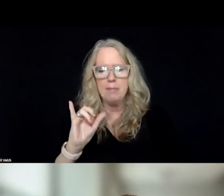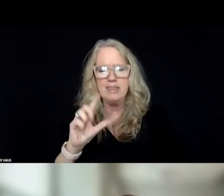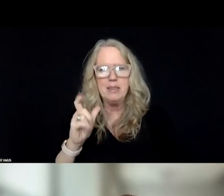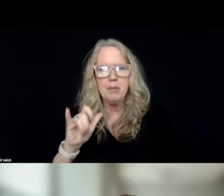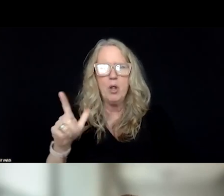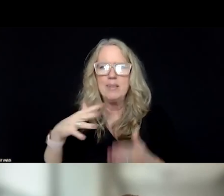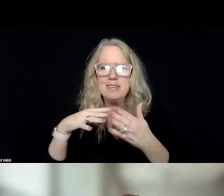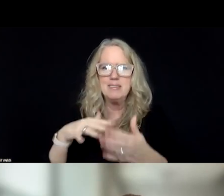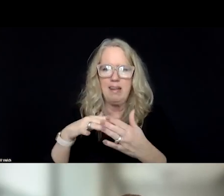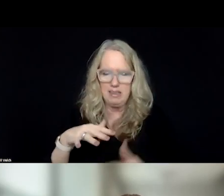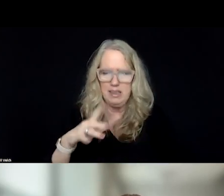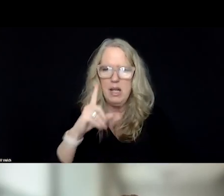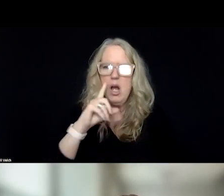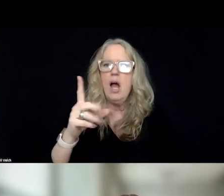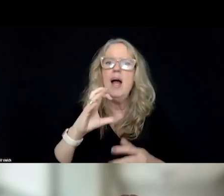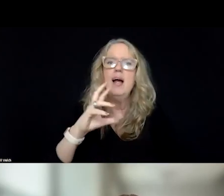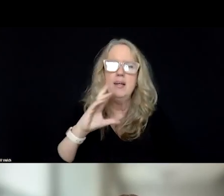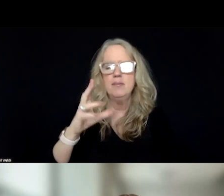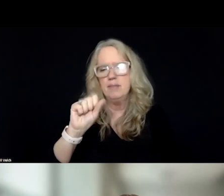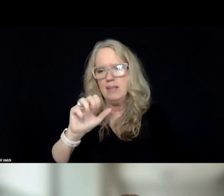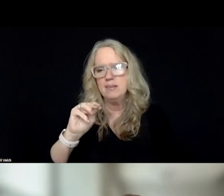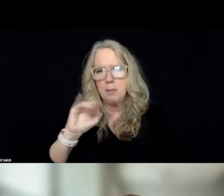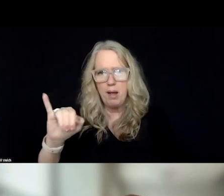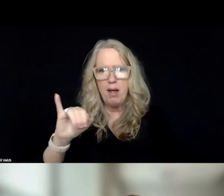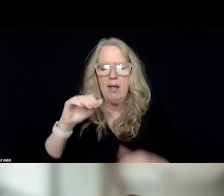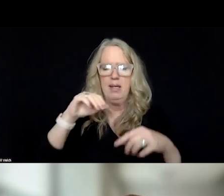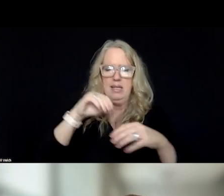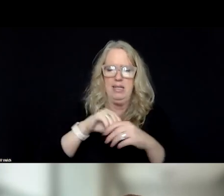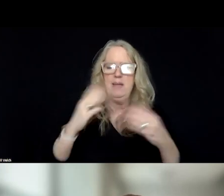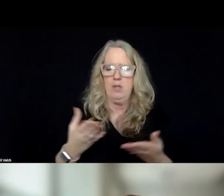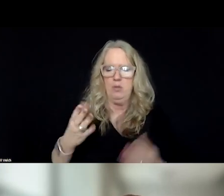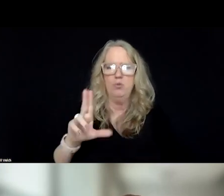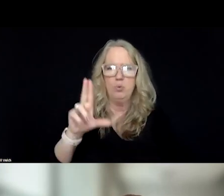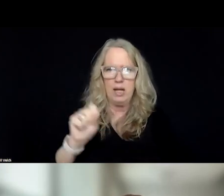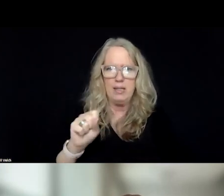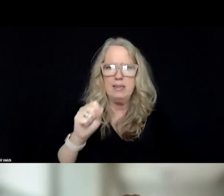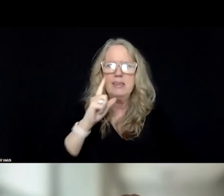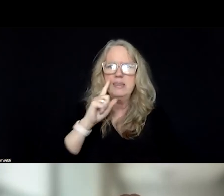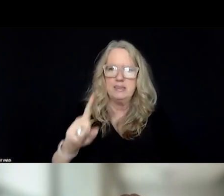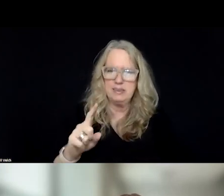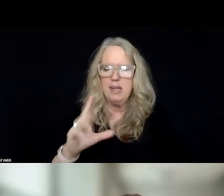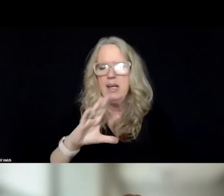DETERMINE A PREVALENCE OF MENTAL ILLNESS IN THE U.S. AND PRISON